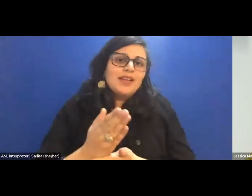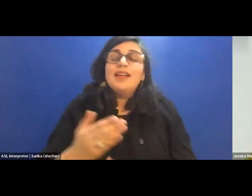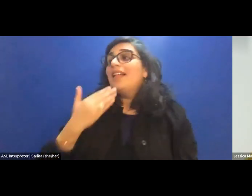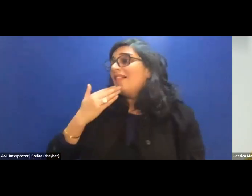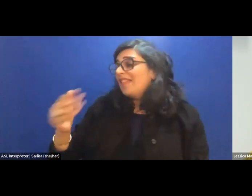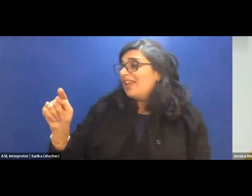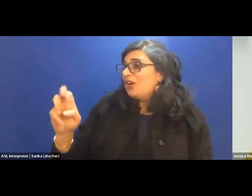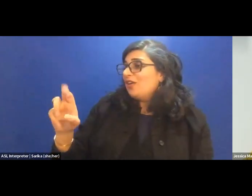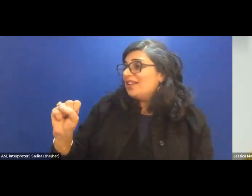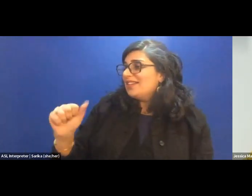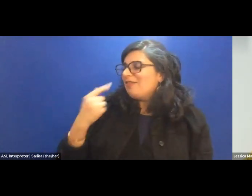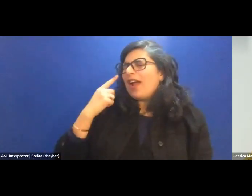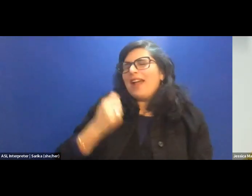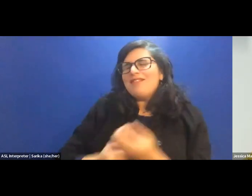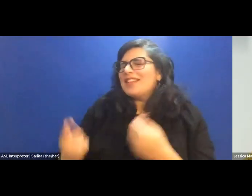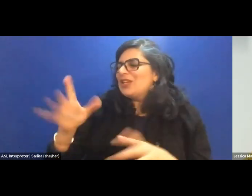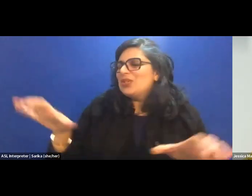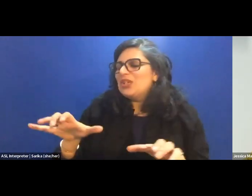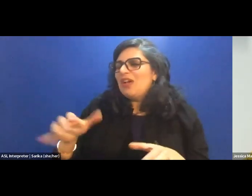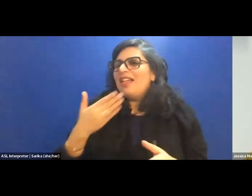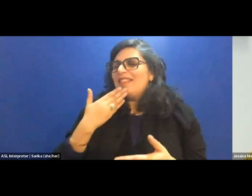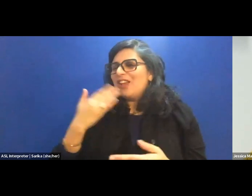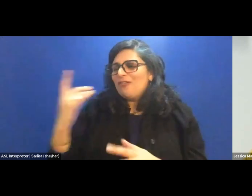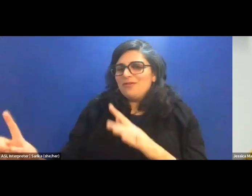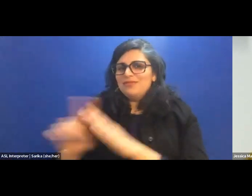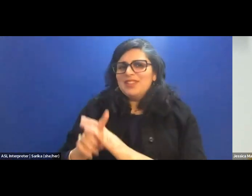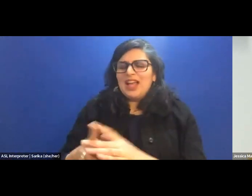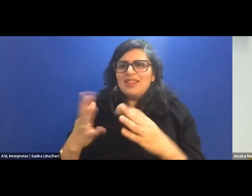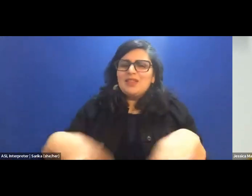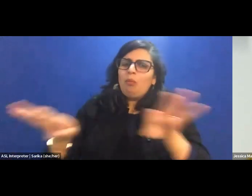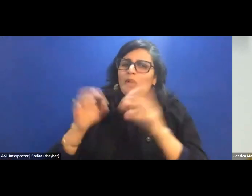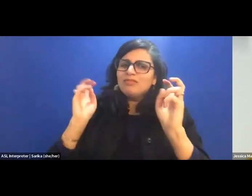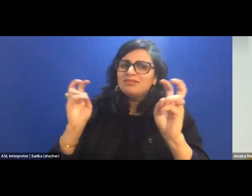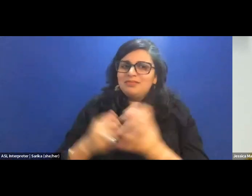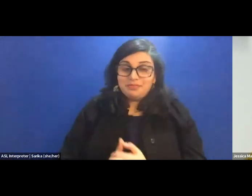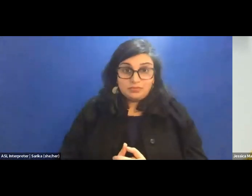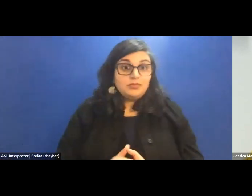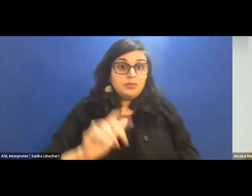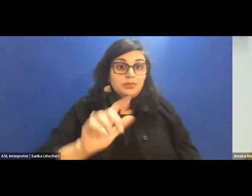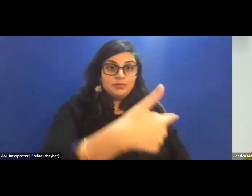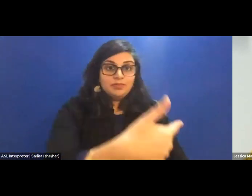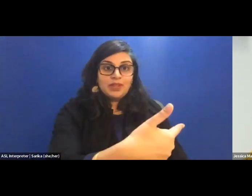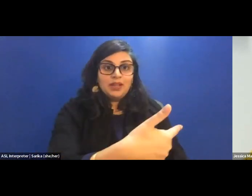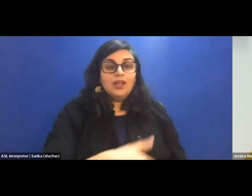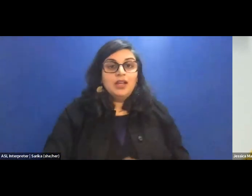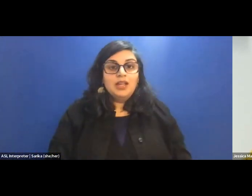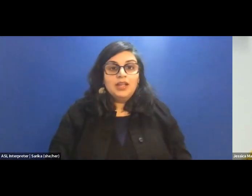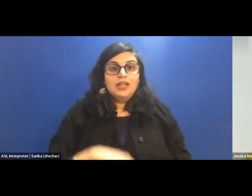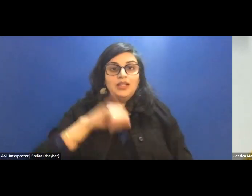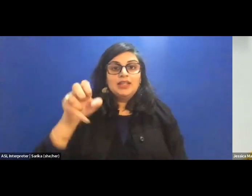want to express their rights. Thank you for allowing me to speak today. >> JESSICA MARAVILLA: Thank you for everything you do